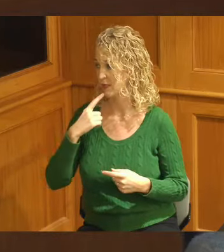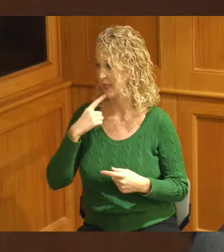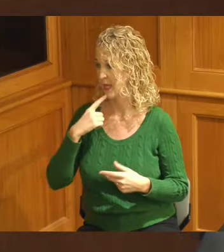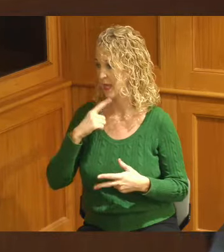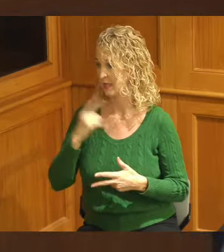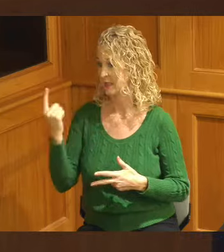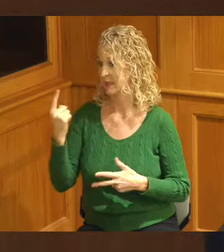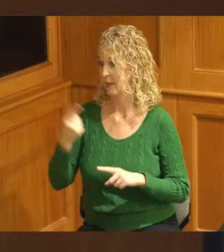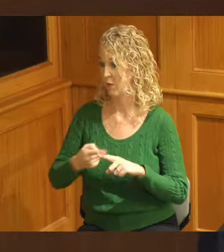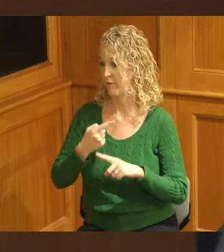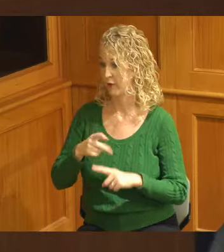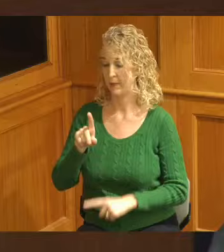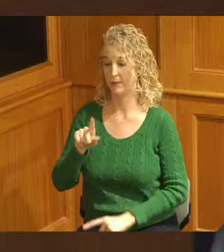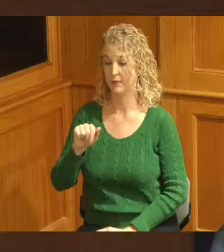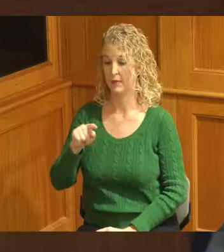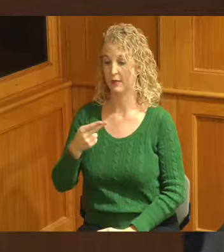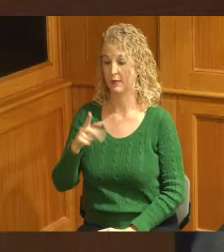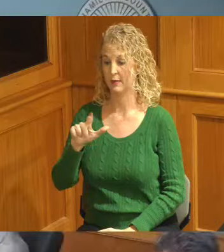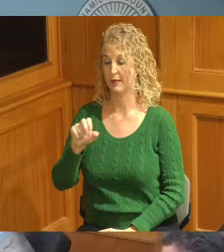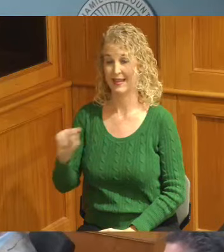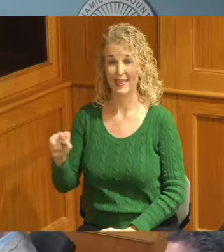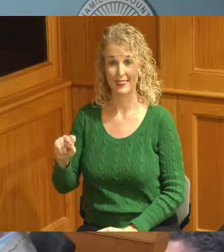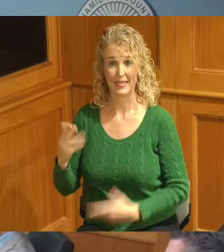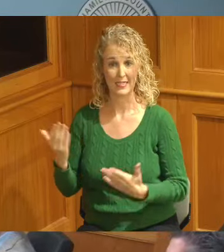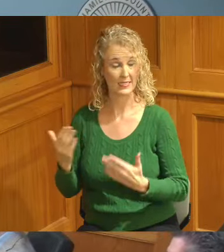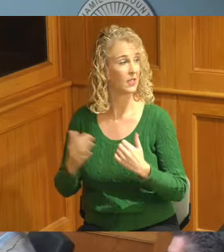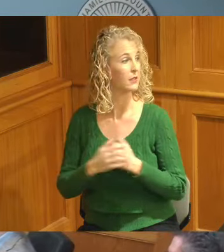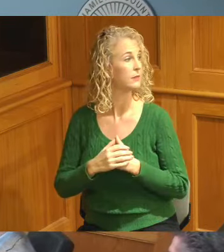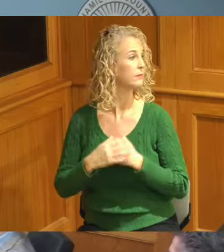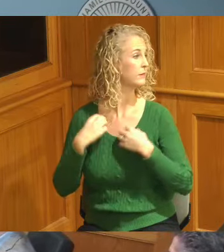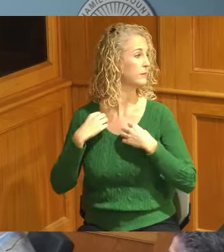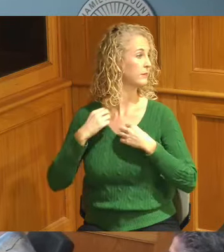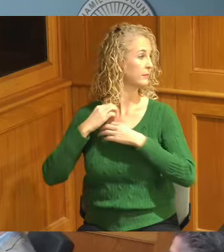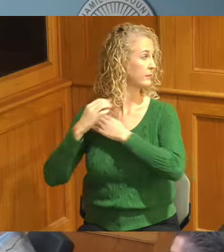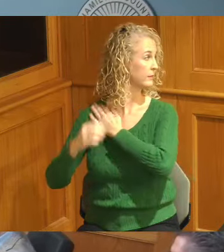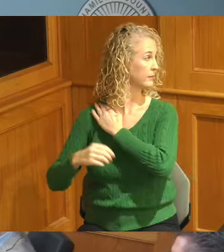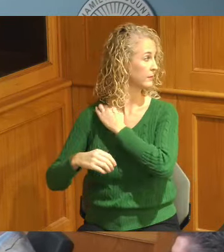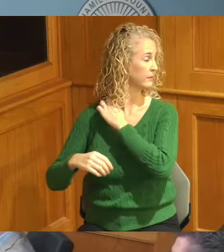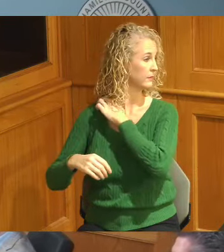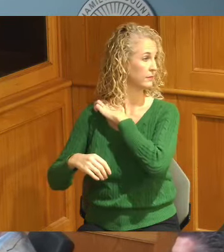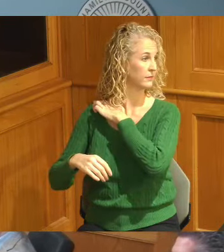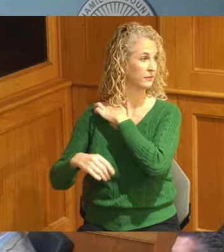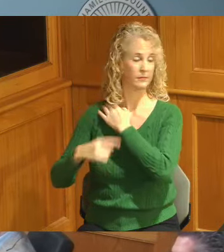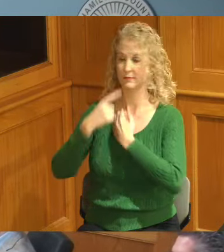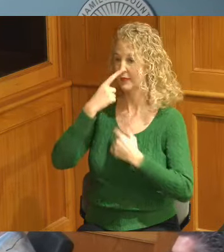from Springfield Town from Springfield Township. she come up and tell us about the facade. Oh,